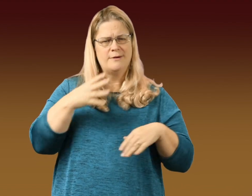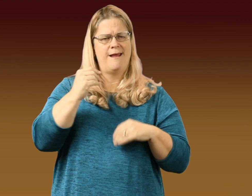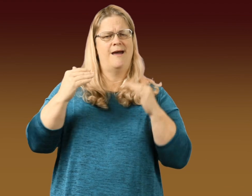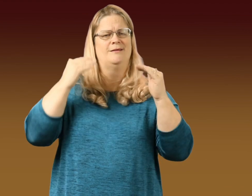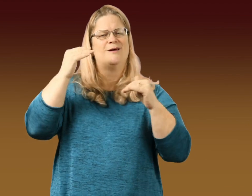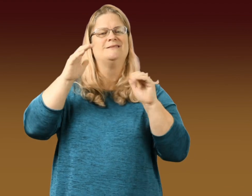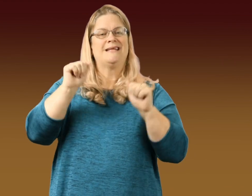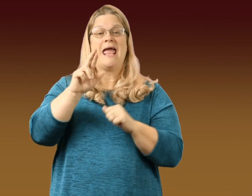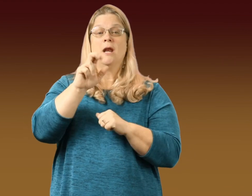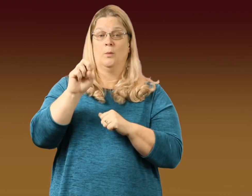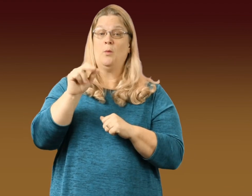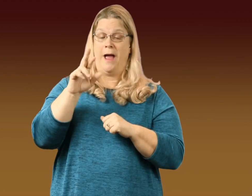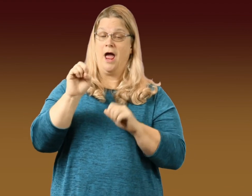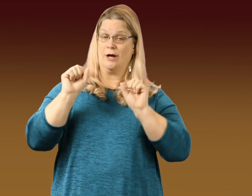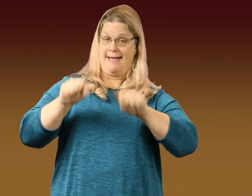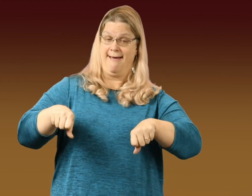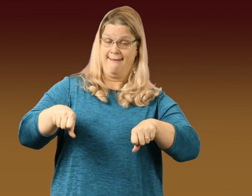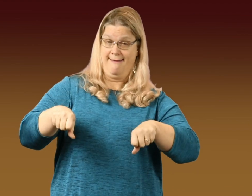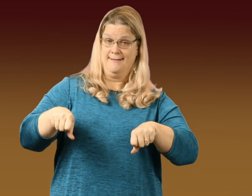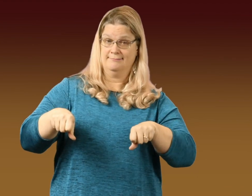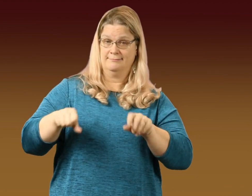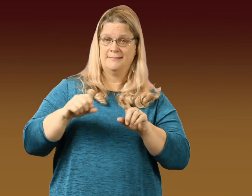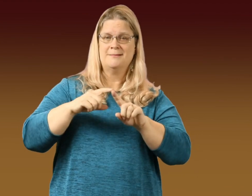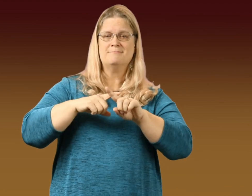Older children and adults can rewire their brains.